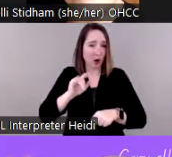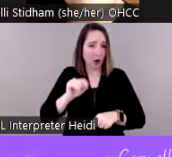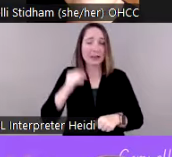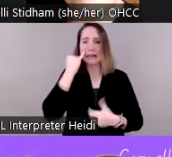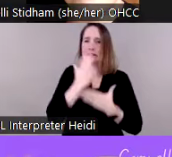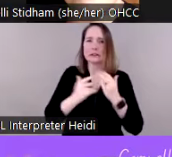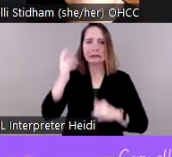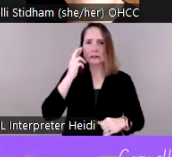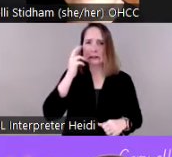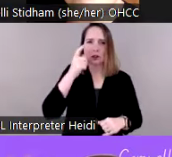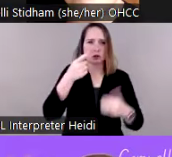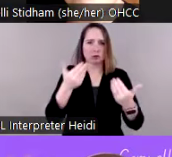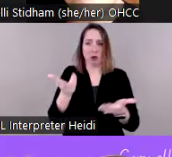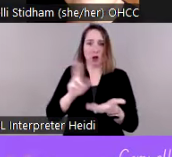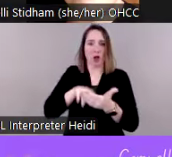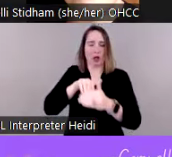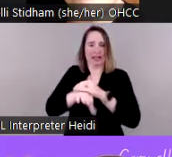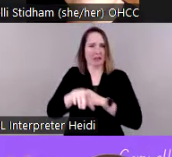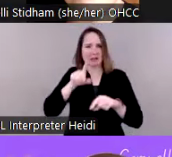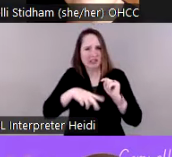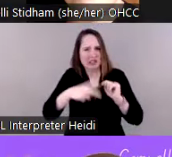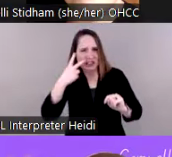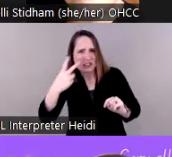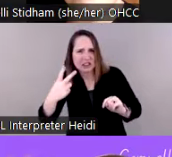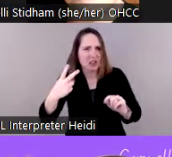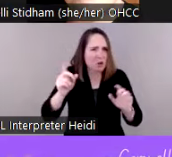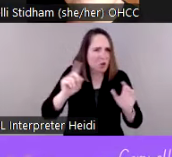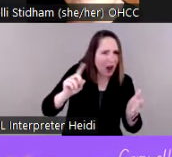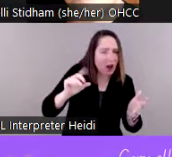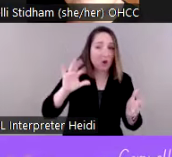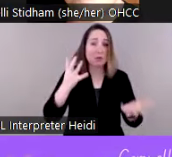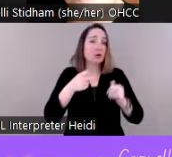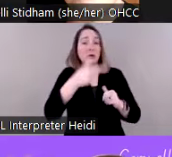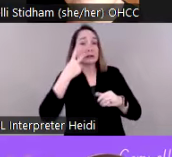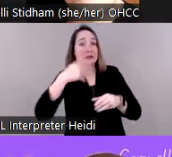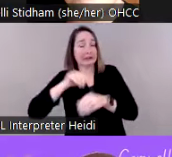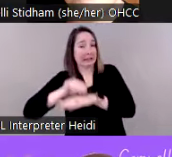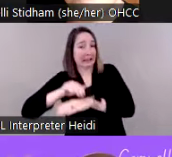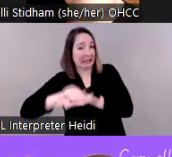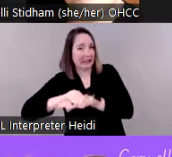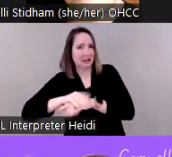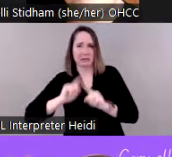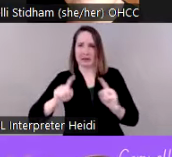reason when you log in you're not seeing it or maybe you're seeing it in English